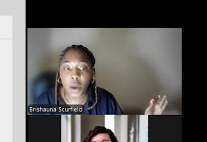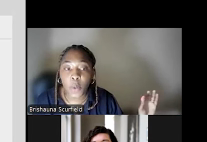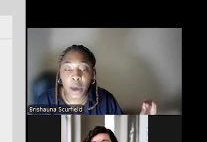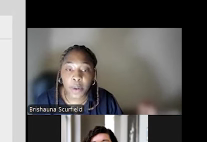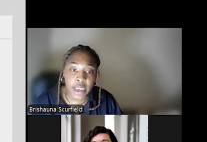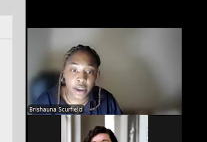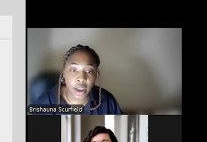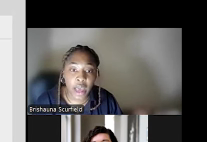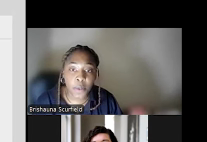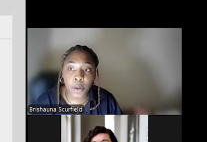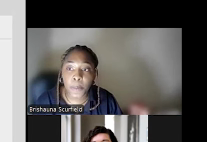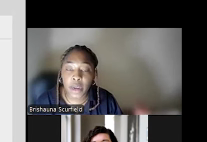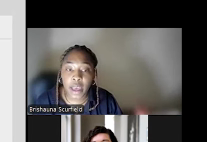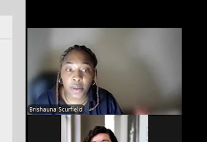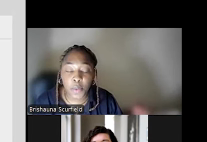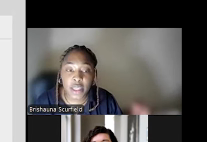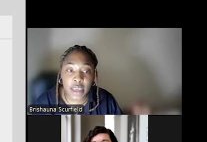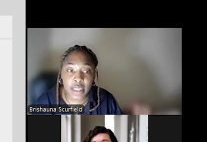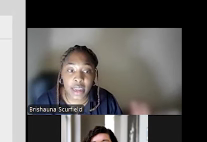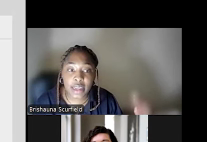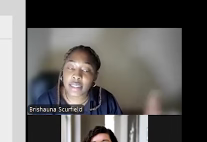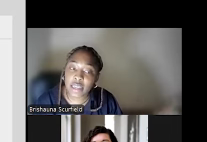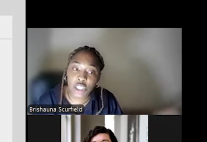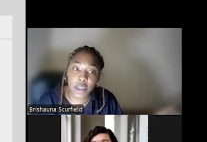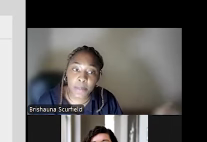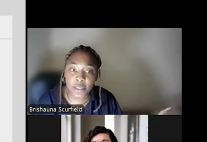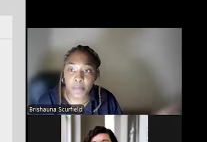Now, while we're here, I will point out one thing that is an issue that Meredith